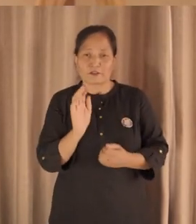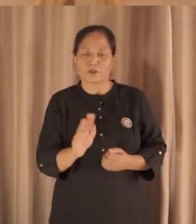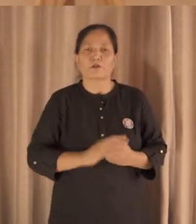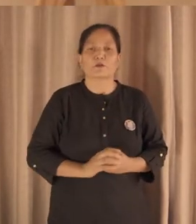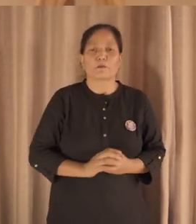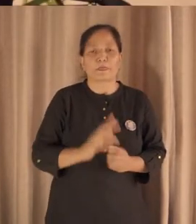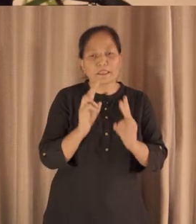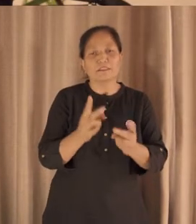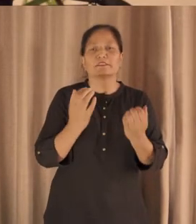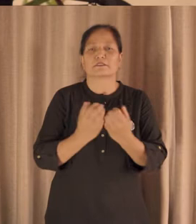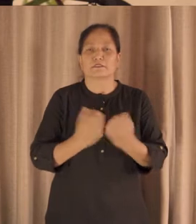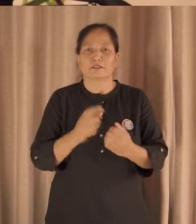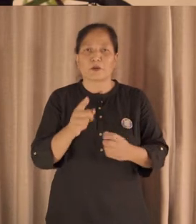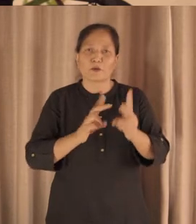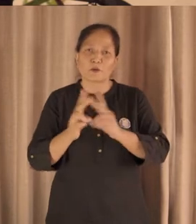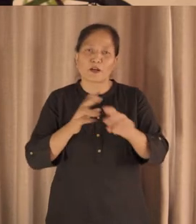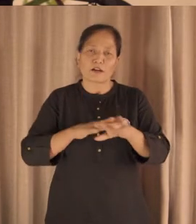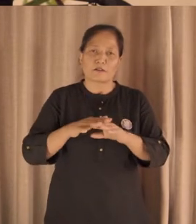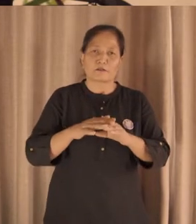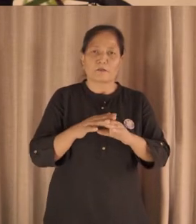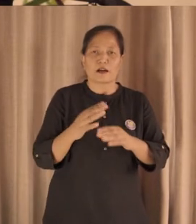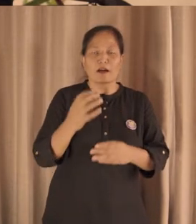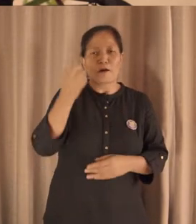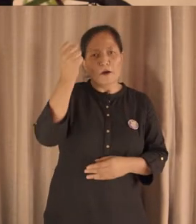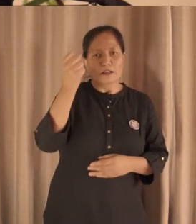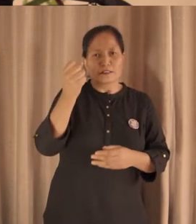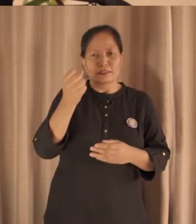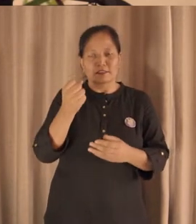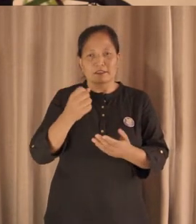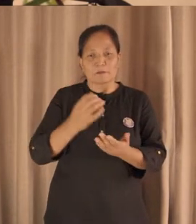It is the knowledge, understanding and the values and beliefs of the Indigenous people